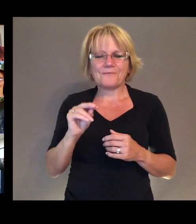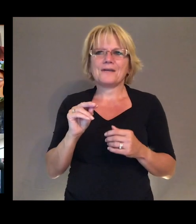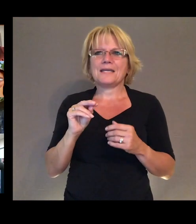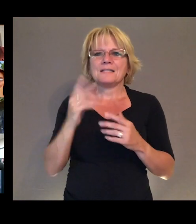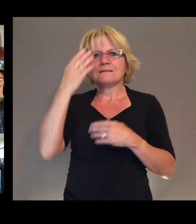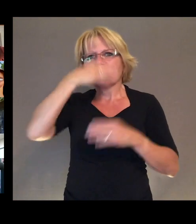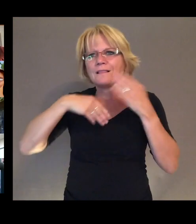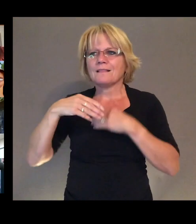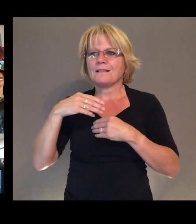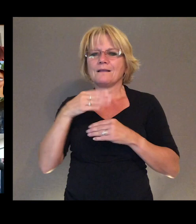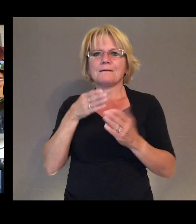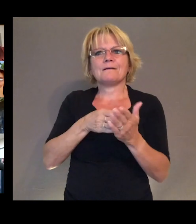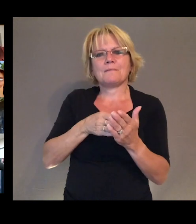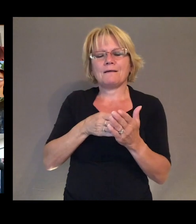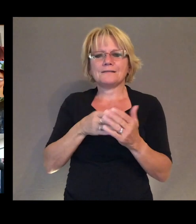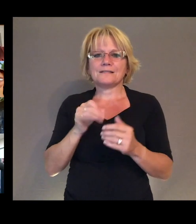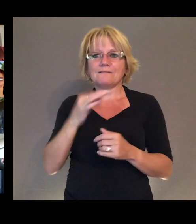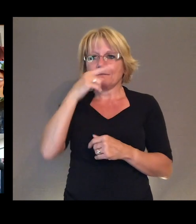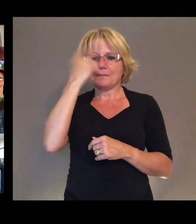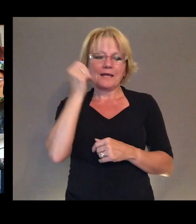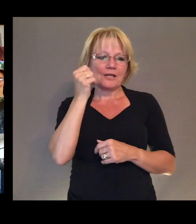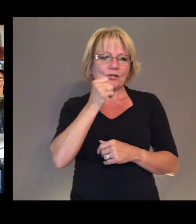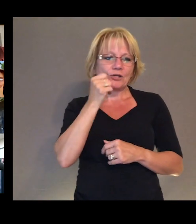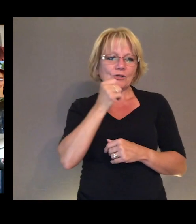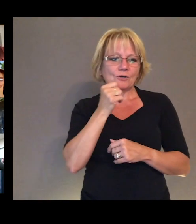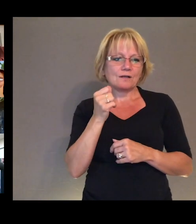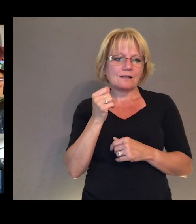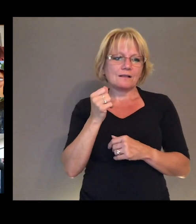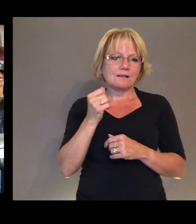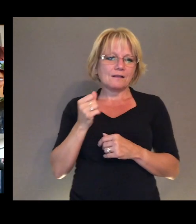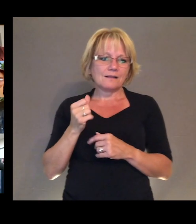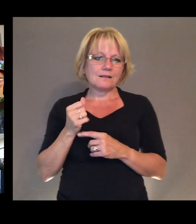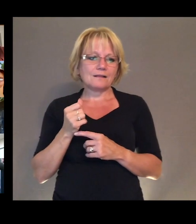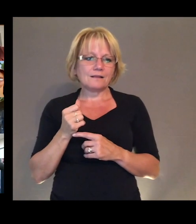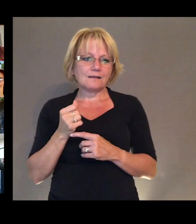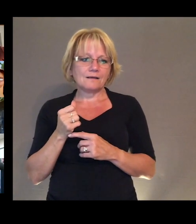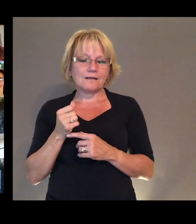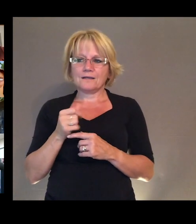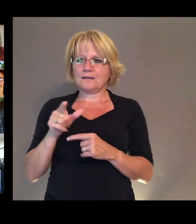it says a black girl who's perceived to be, you're perceived to be a threat or whatever,